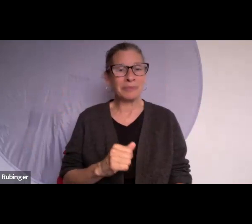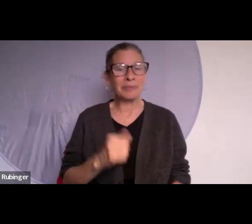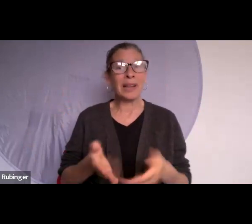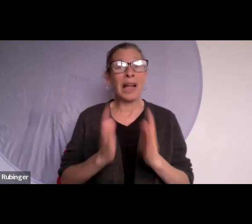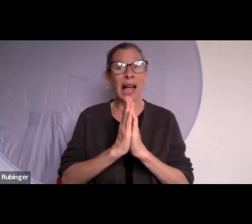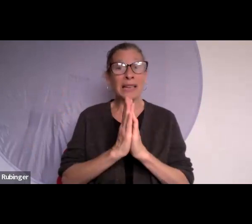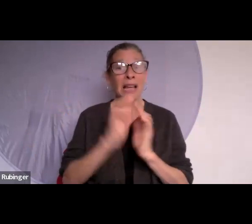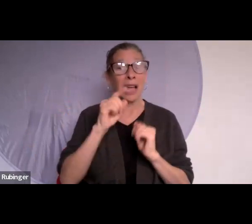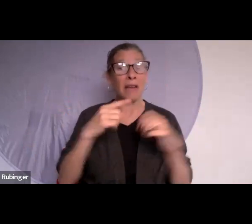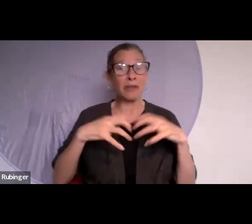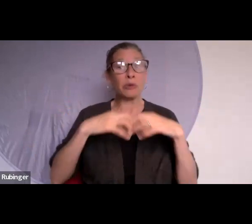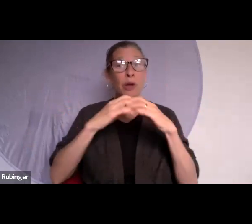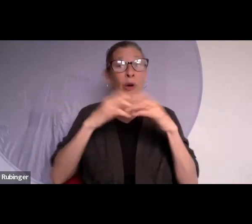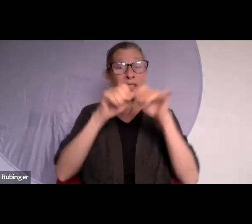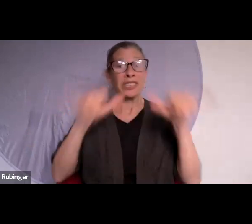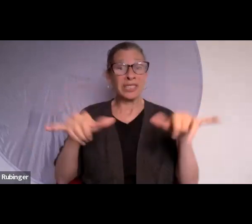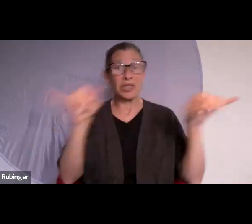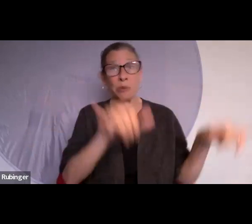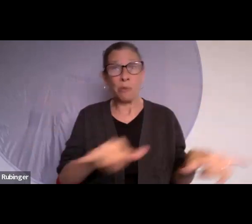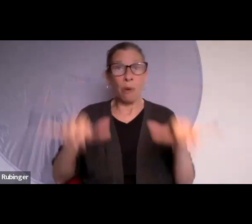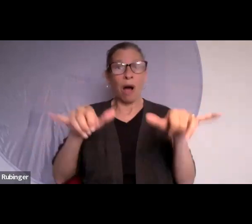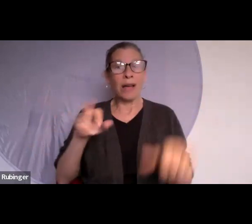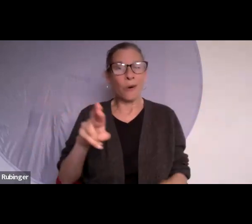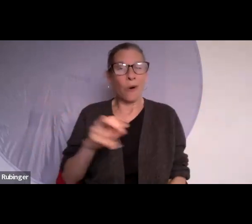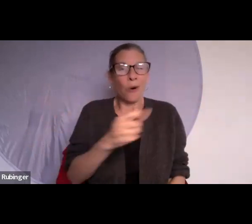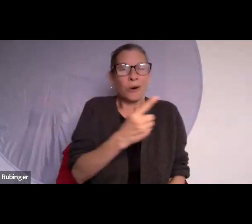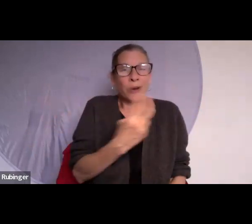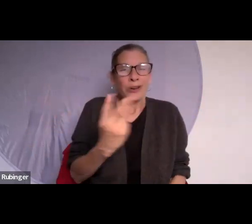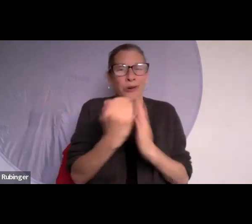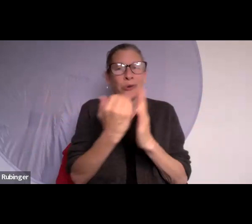launched the system wide or just in a few courses to start?